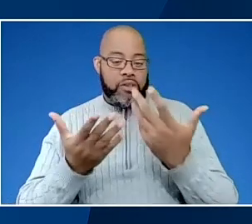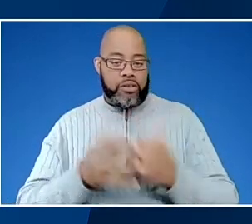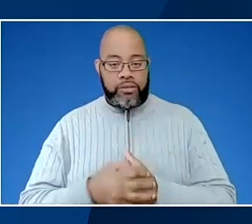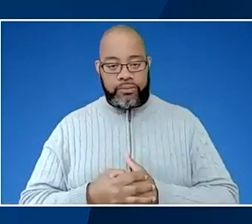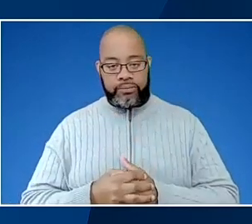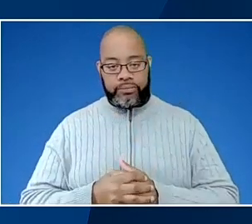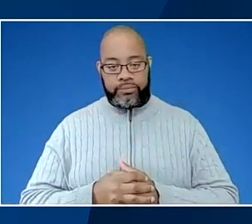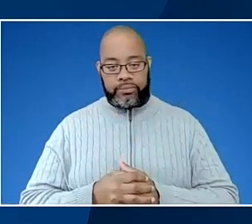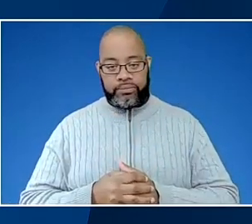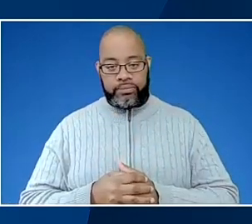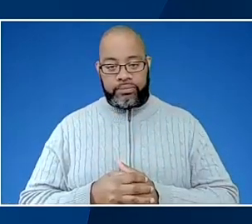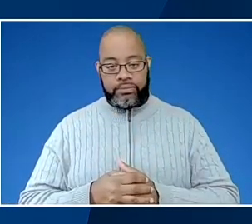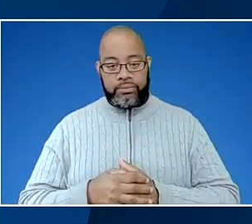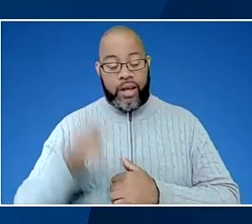think the public is hear.